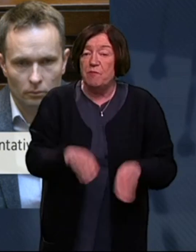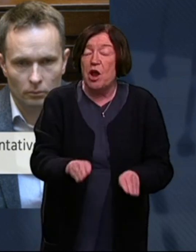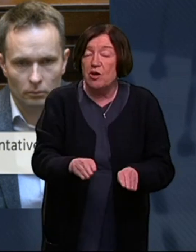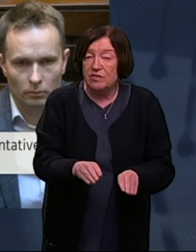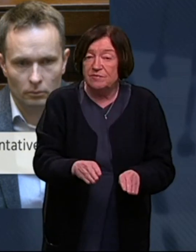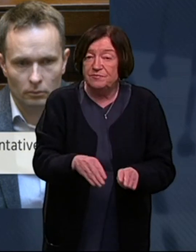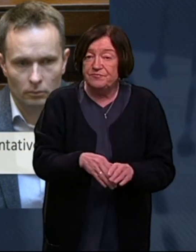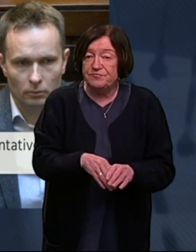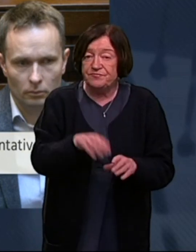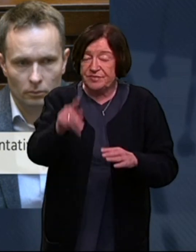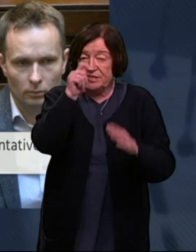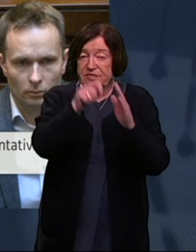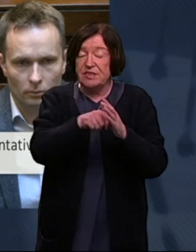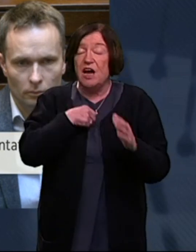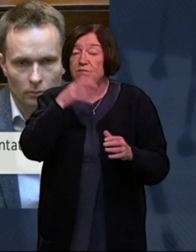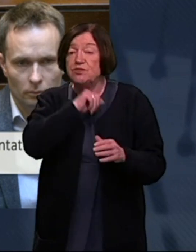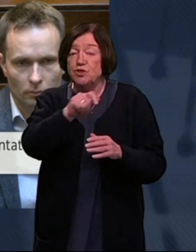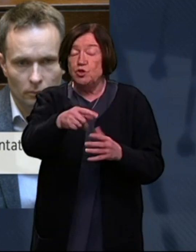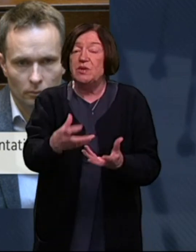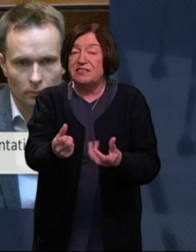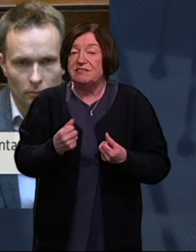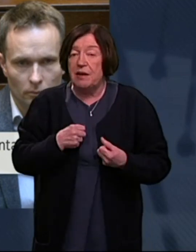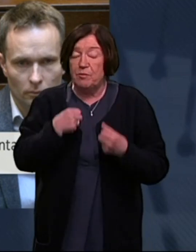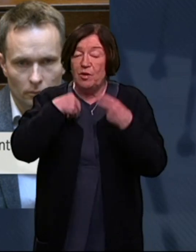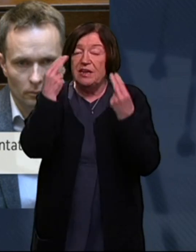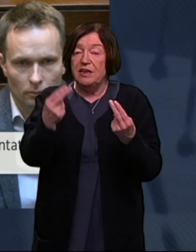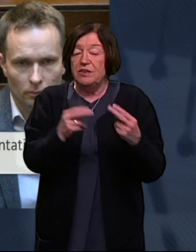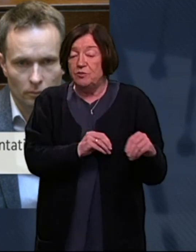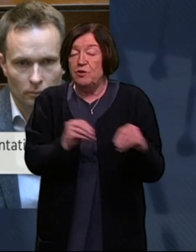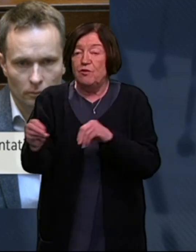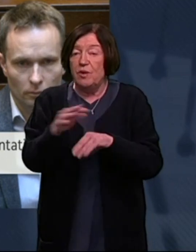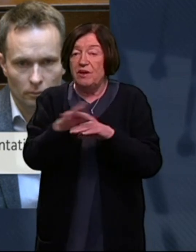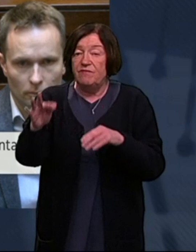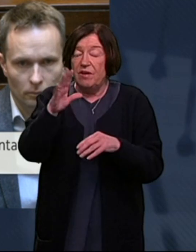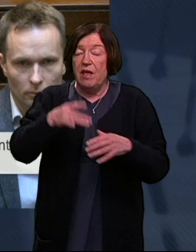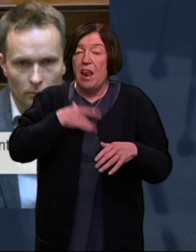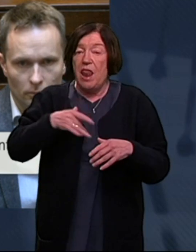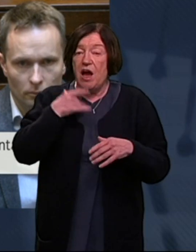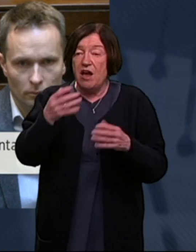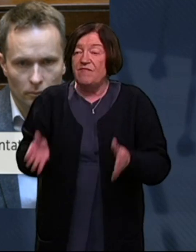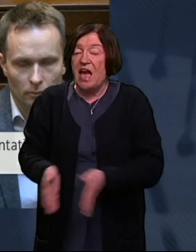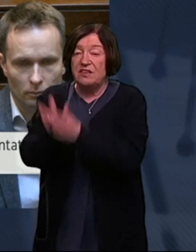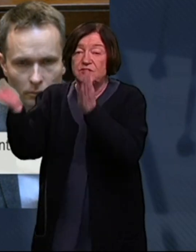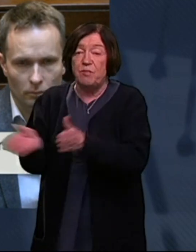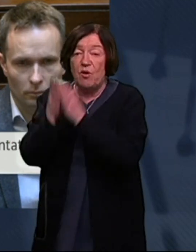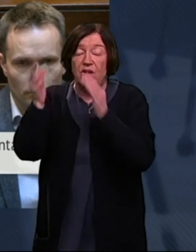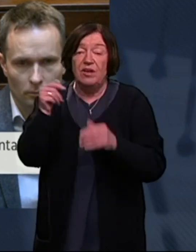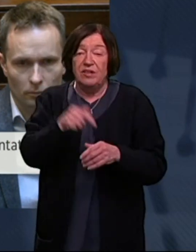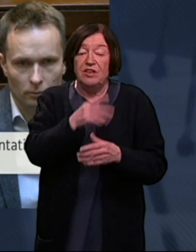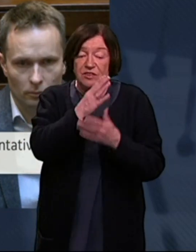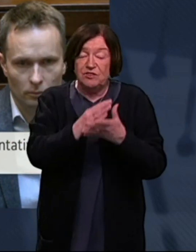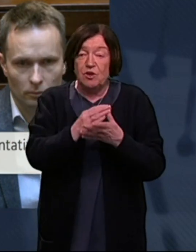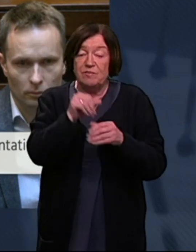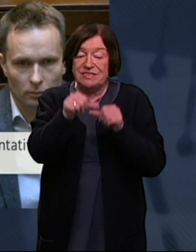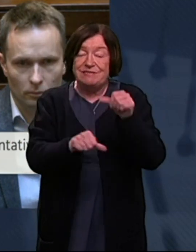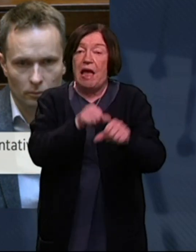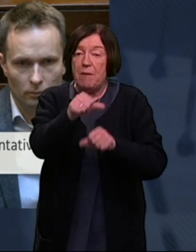I presume the Taoiseach accepts that we need to move away from live exports. There are some immediate steps we could take to do that.